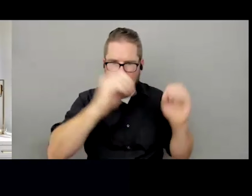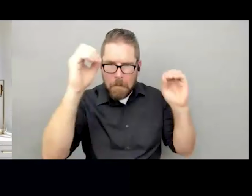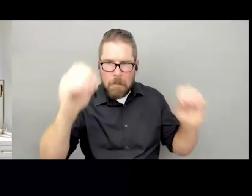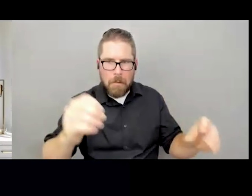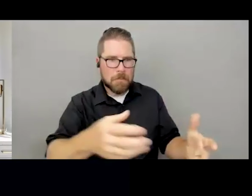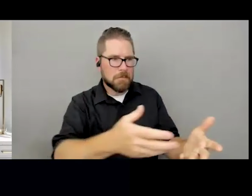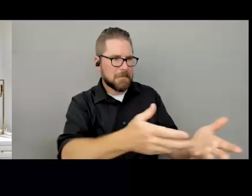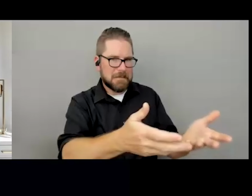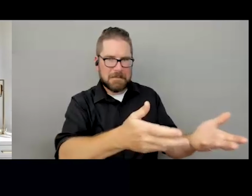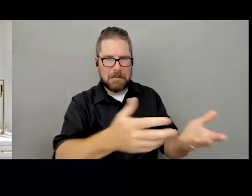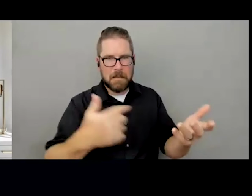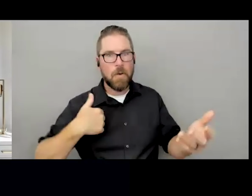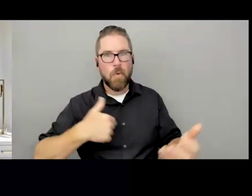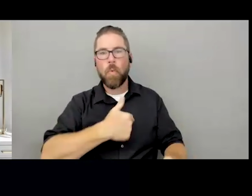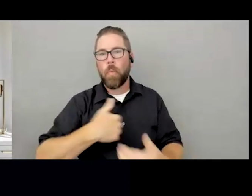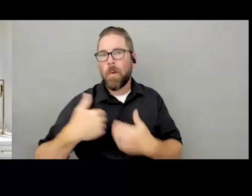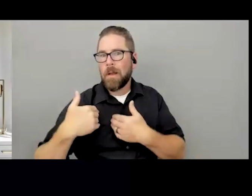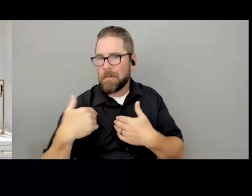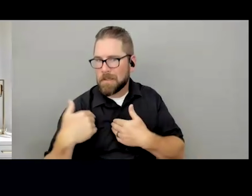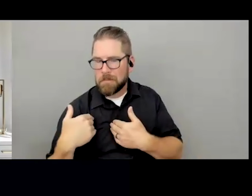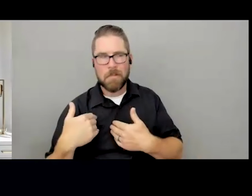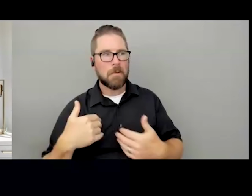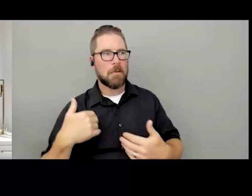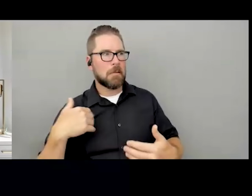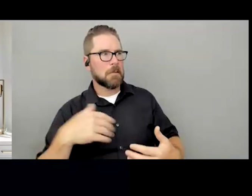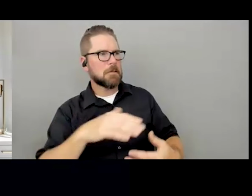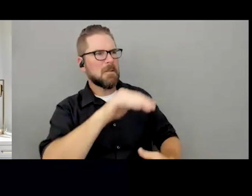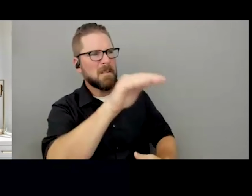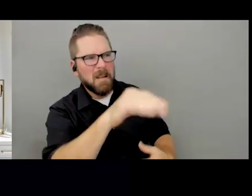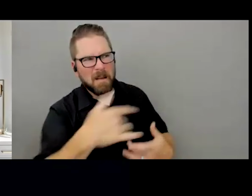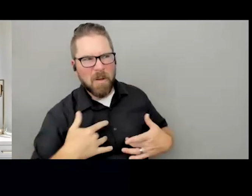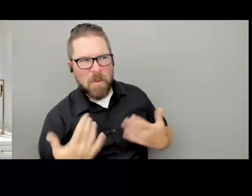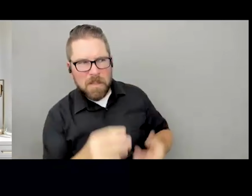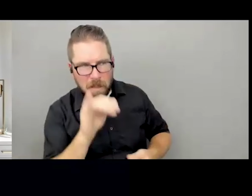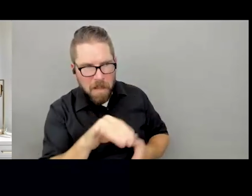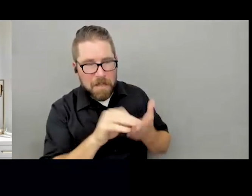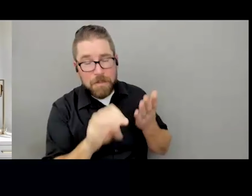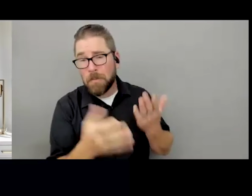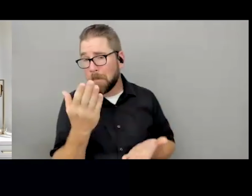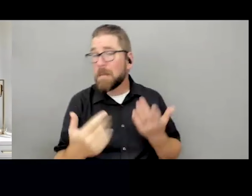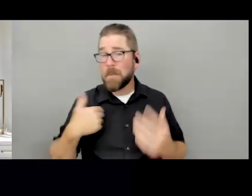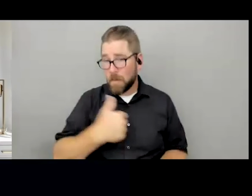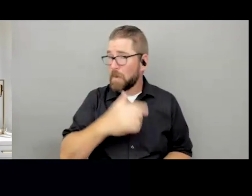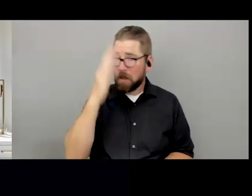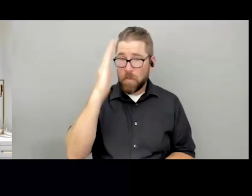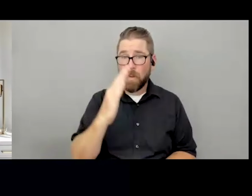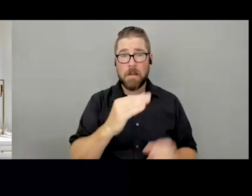So there's situations where we may be reaching out to instructors individually just to get more information, or even just say, hey,